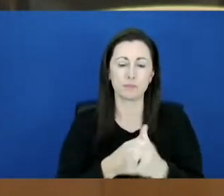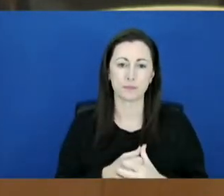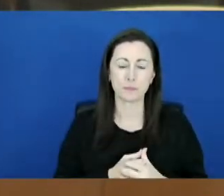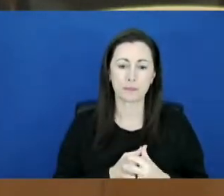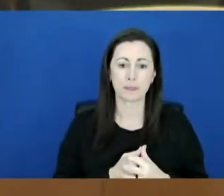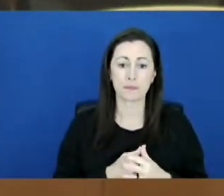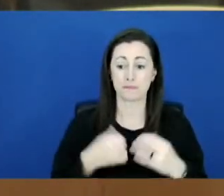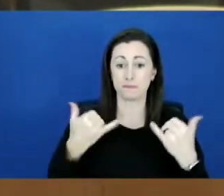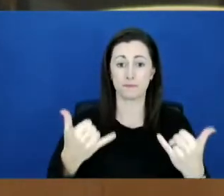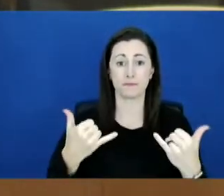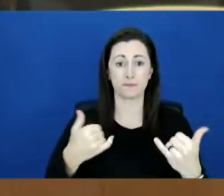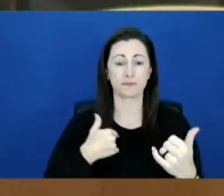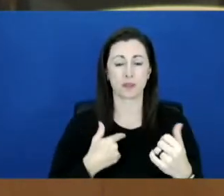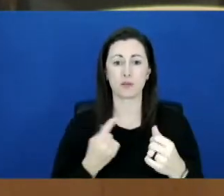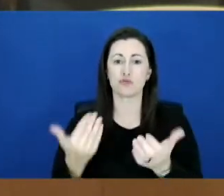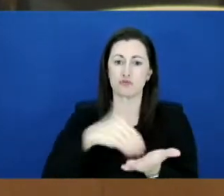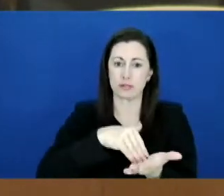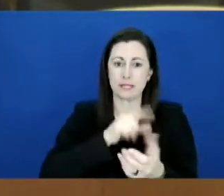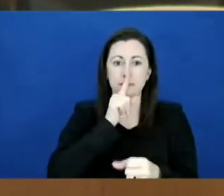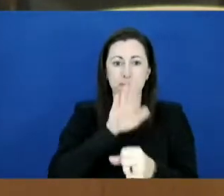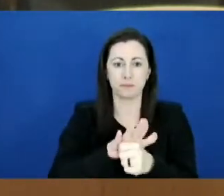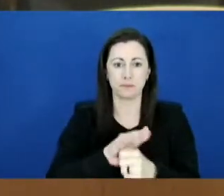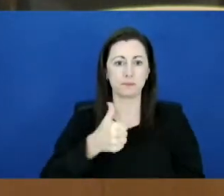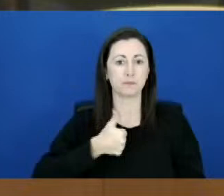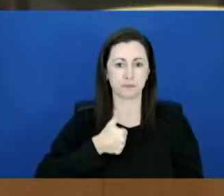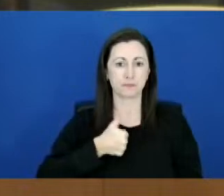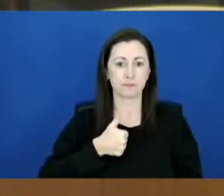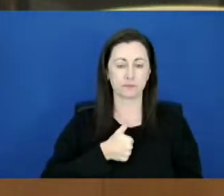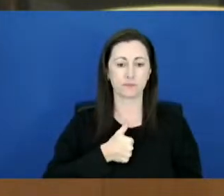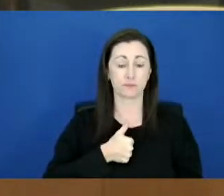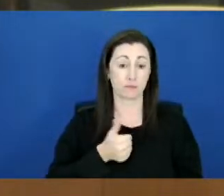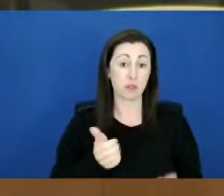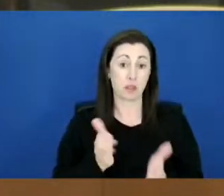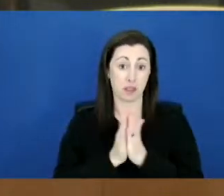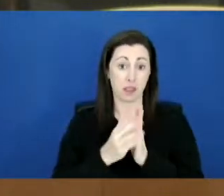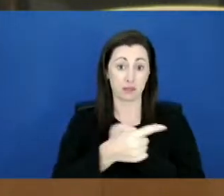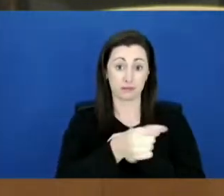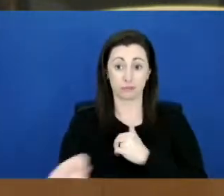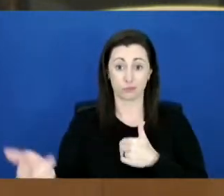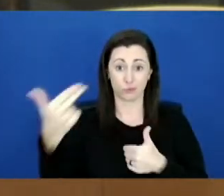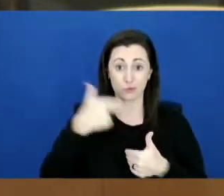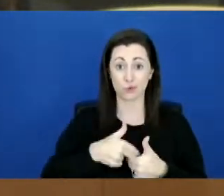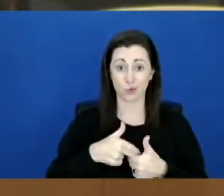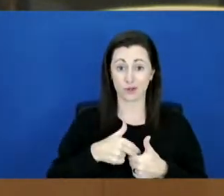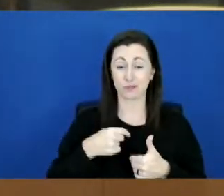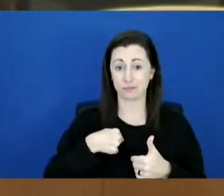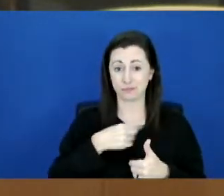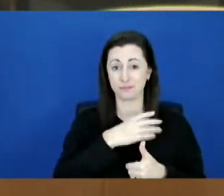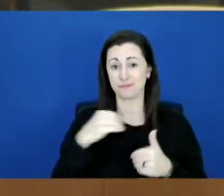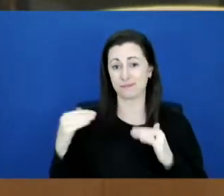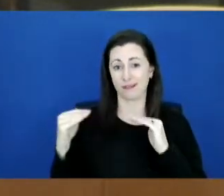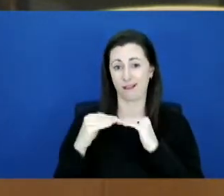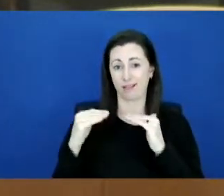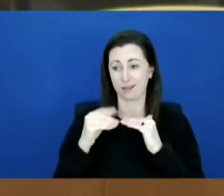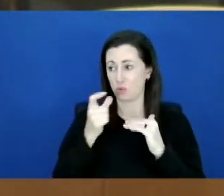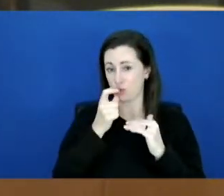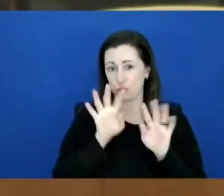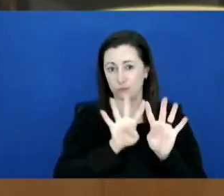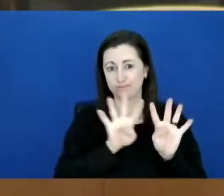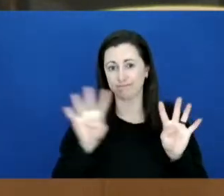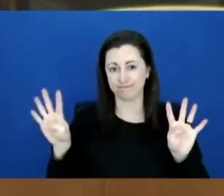PROVIDED NECESSARY SUPPORT.